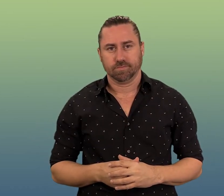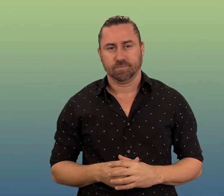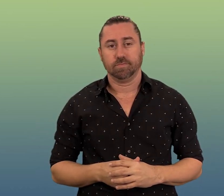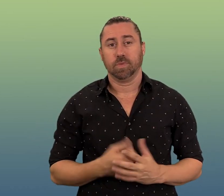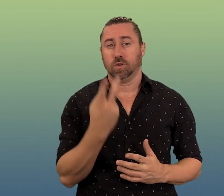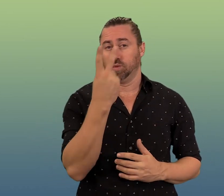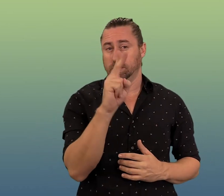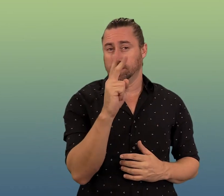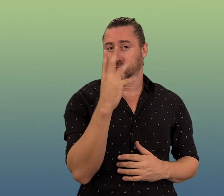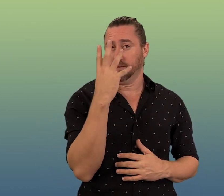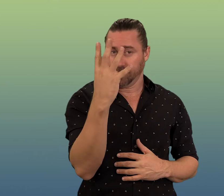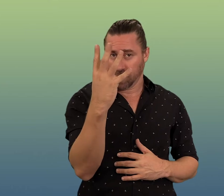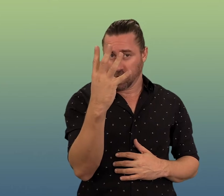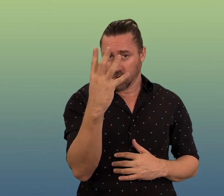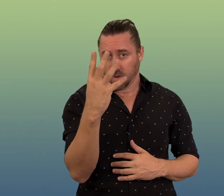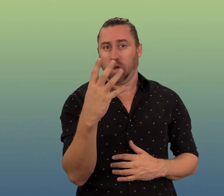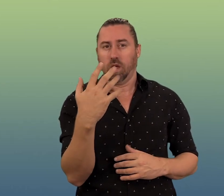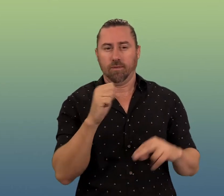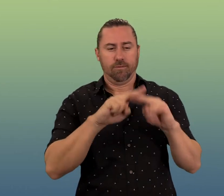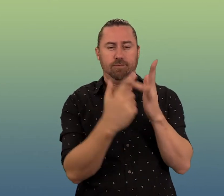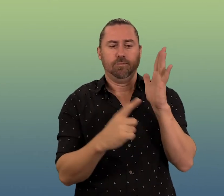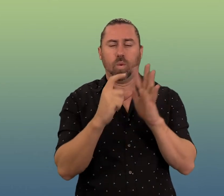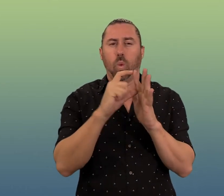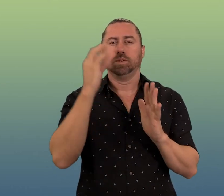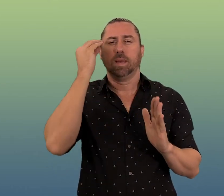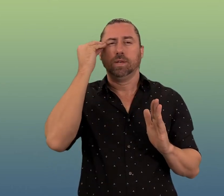Implementing all 24 forward commission of inquiry,